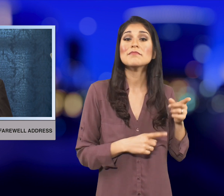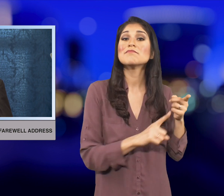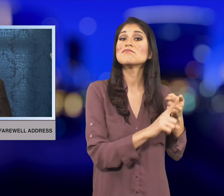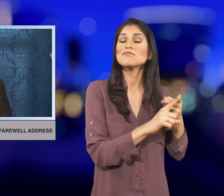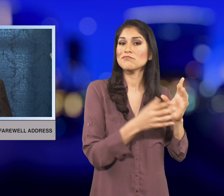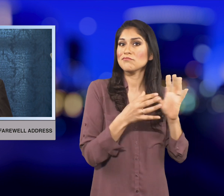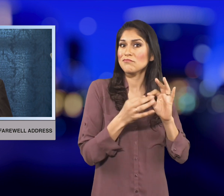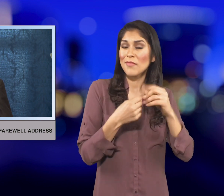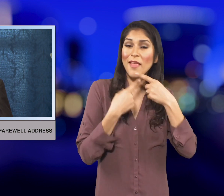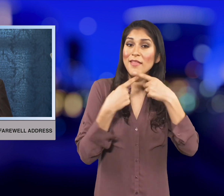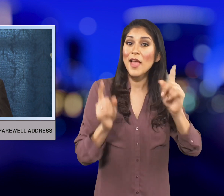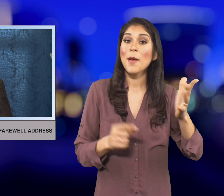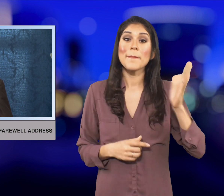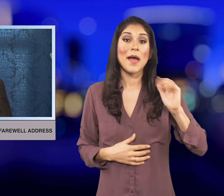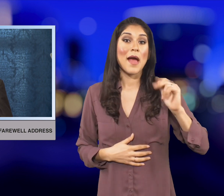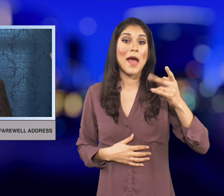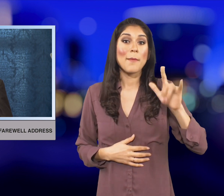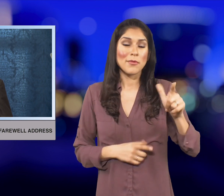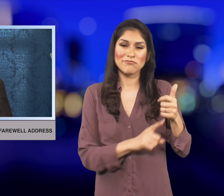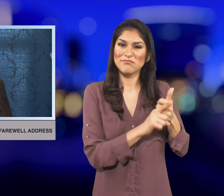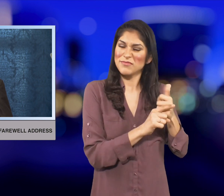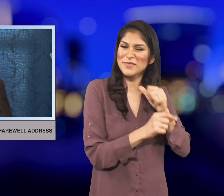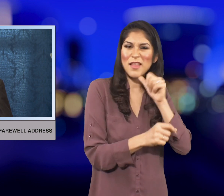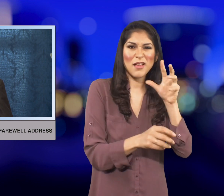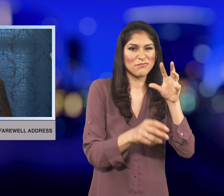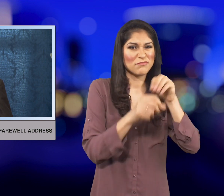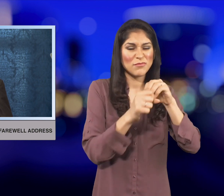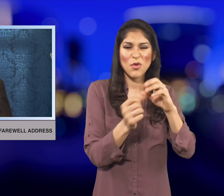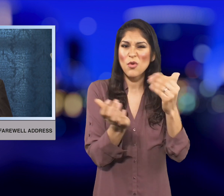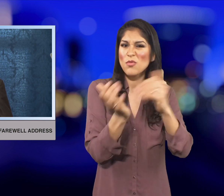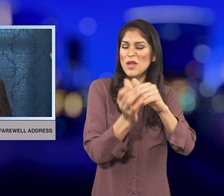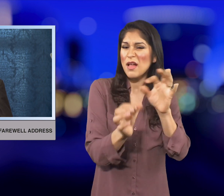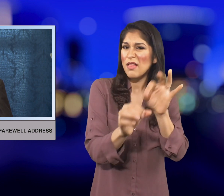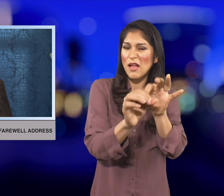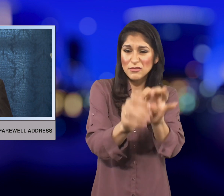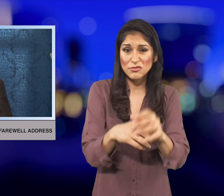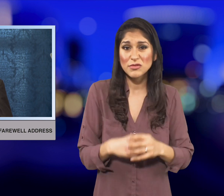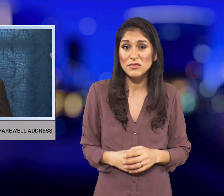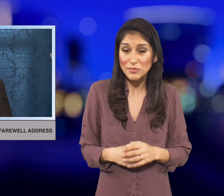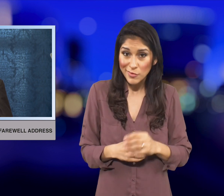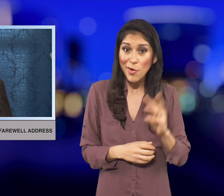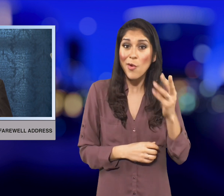He announced in April that he would not seek reelection.